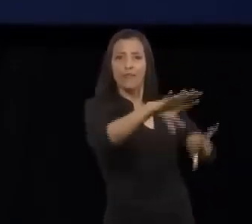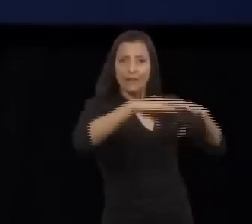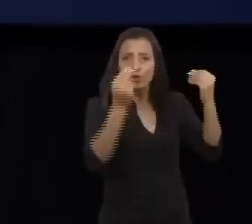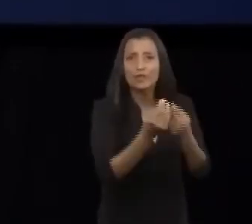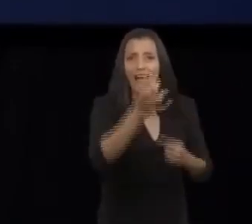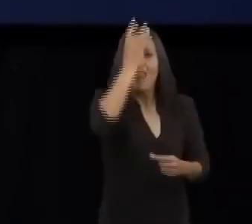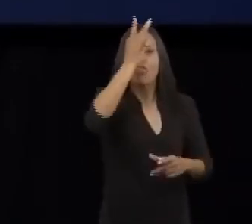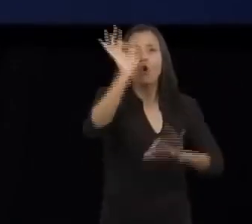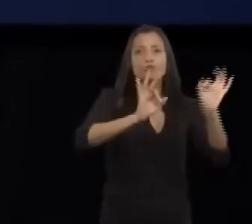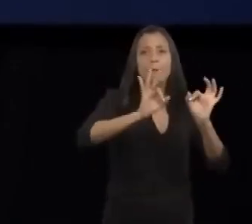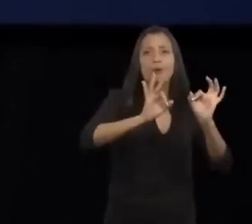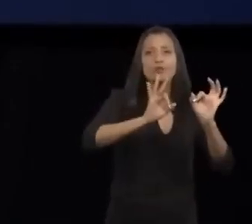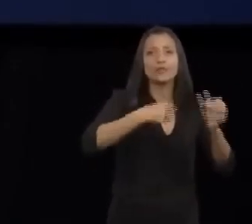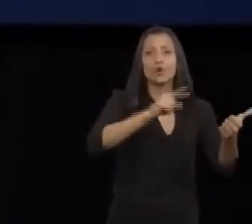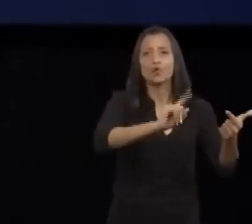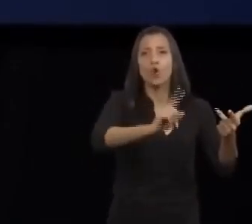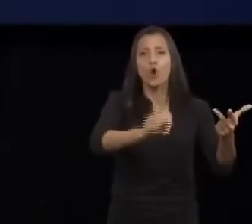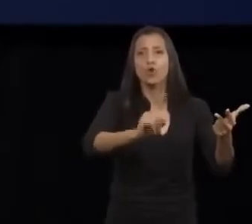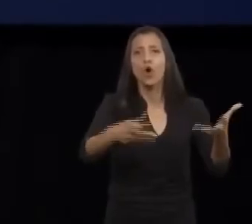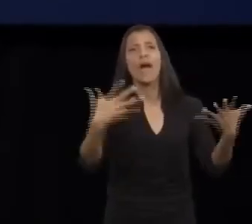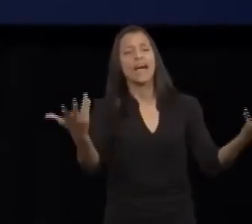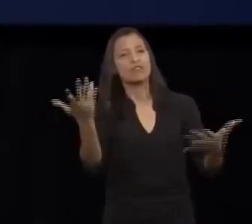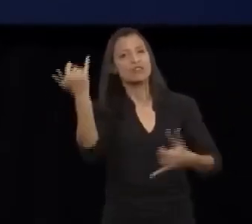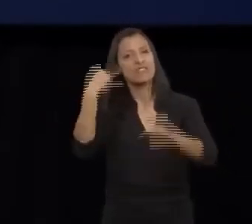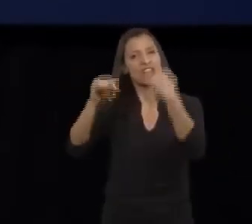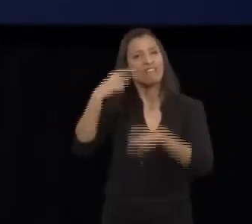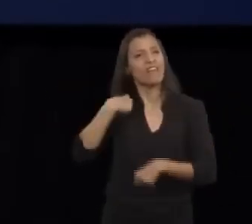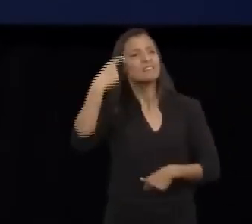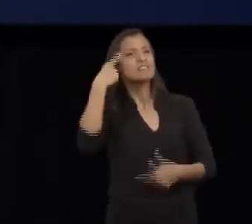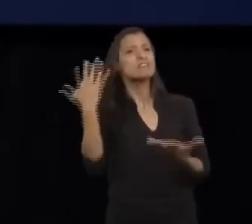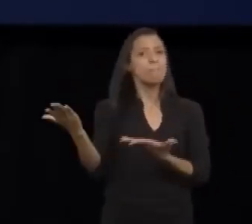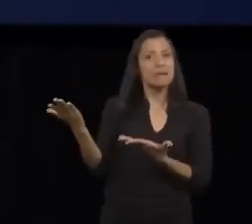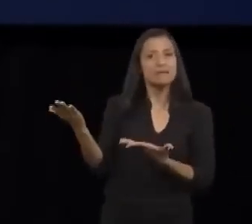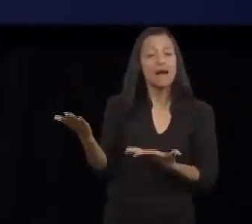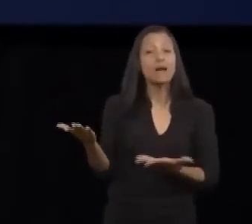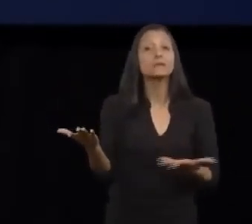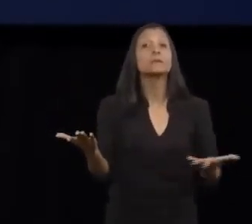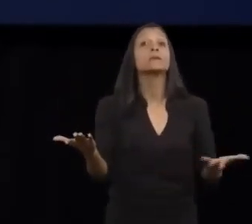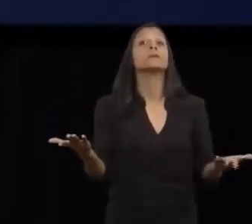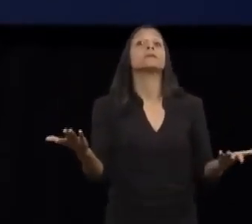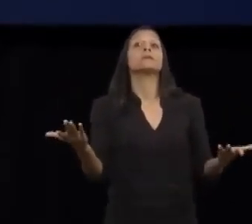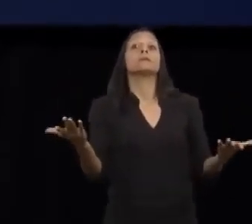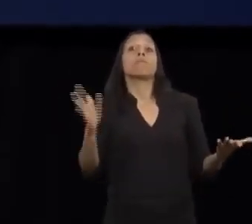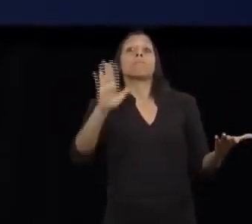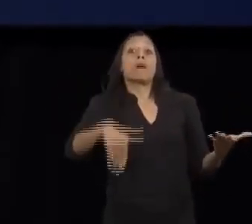what did they intend from the interest rate? That is, thank goodness we cleaned the lefis,